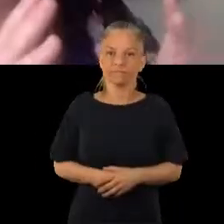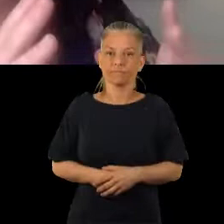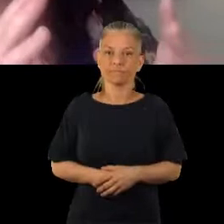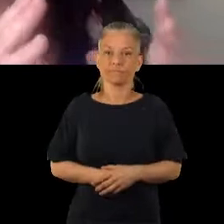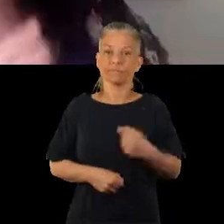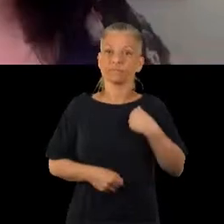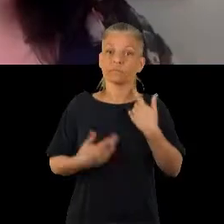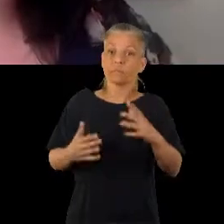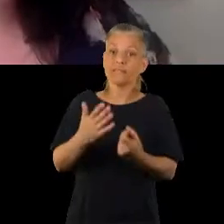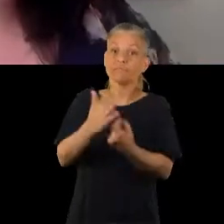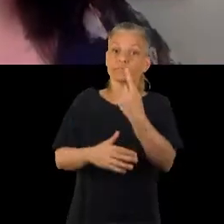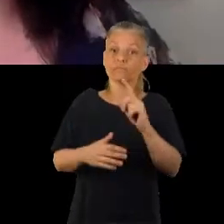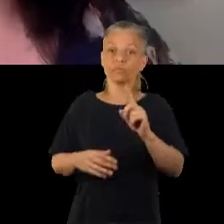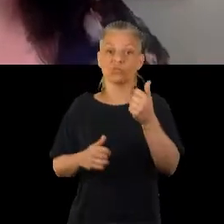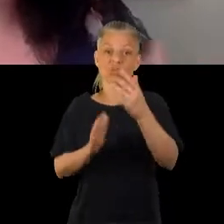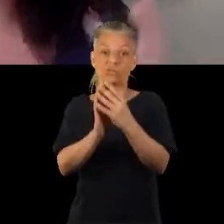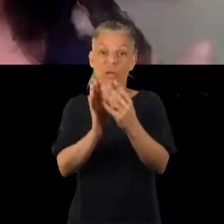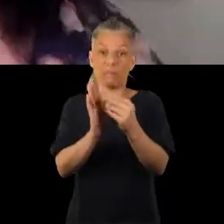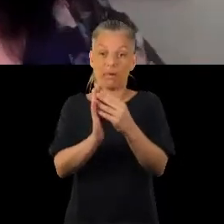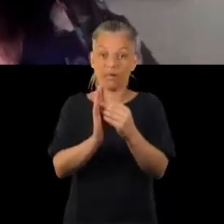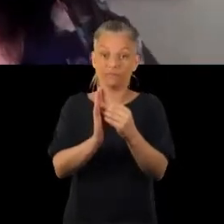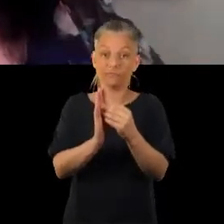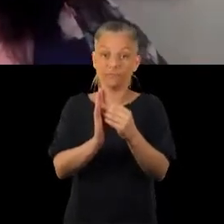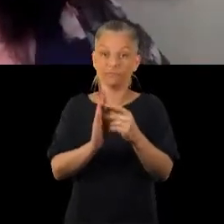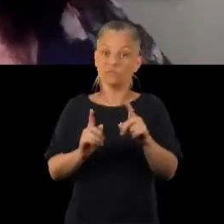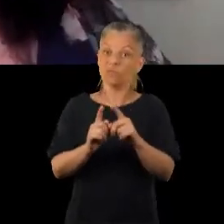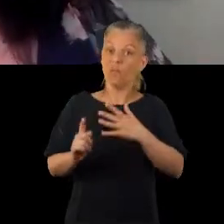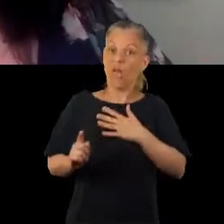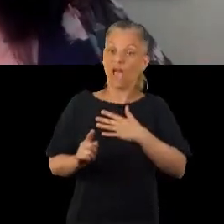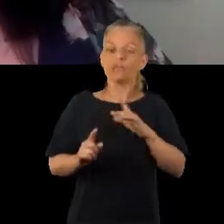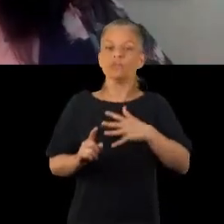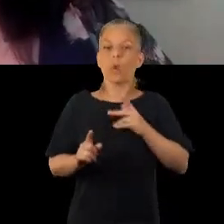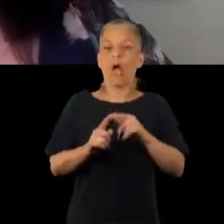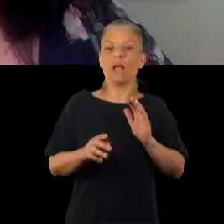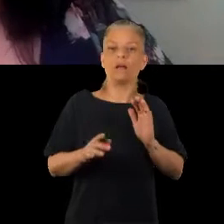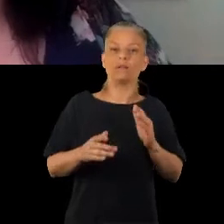for peers. We leaned very much into, when we were designing the peer support programme that I led,